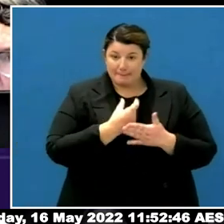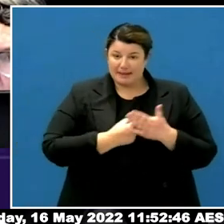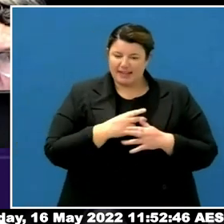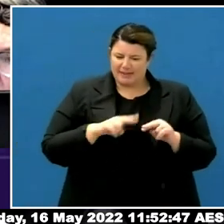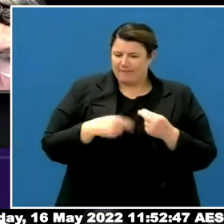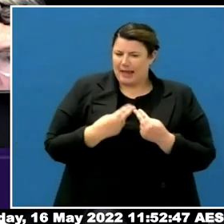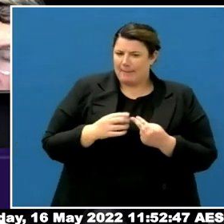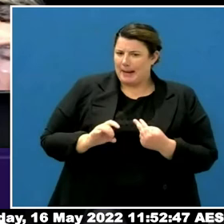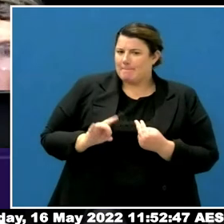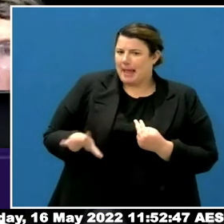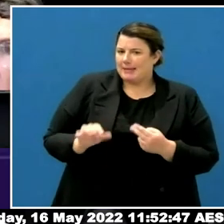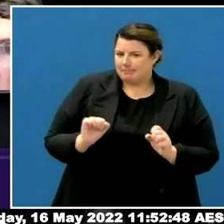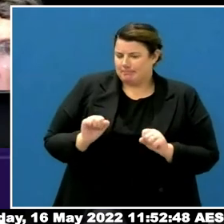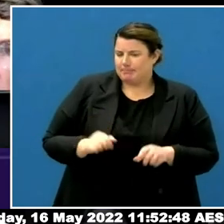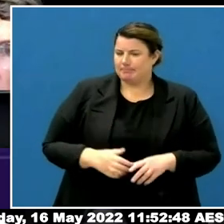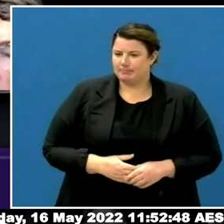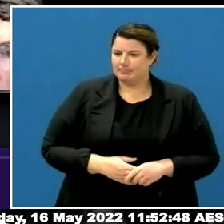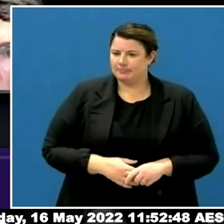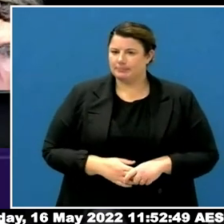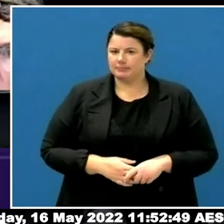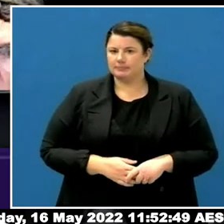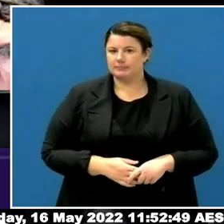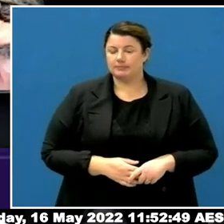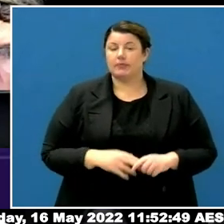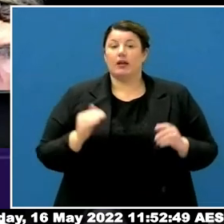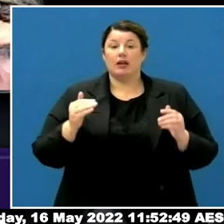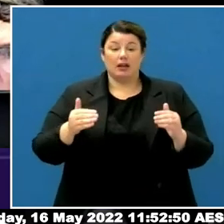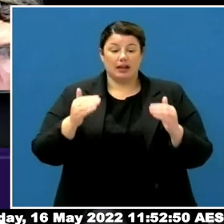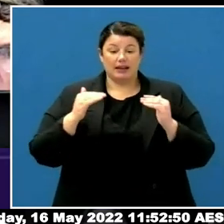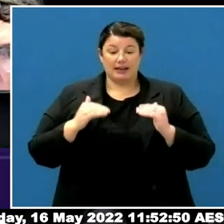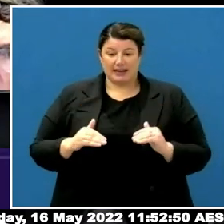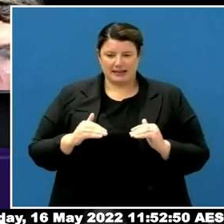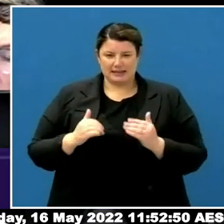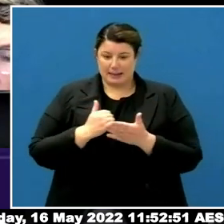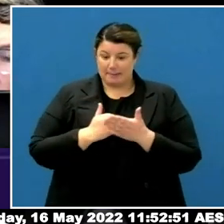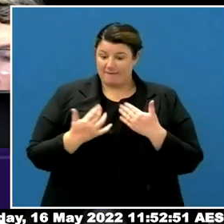Yes, of course. MR FOGARTY: The next (v) says: